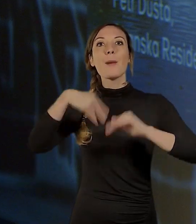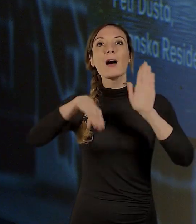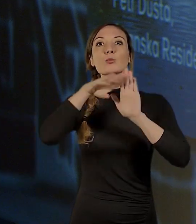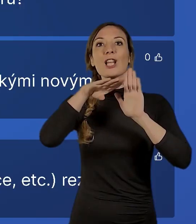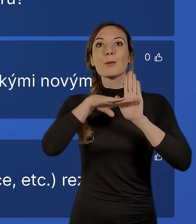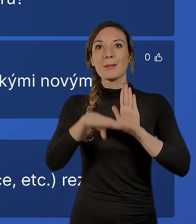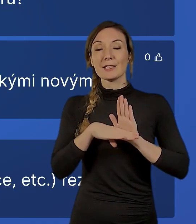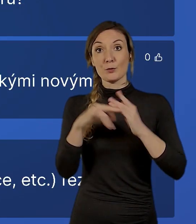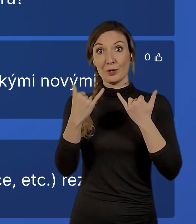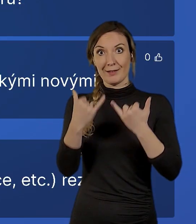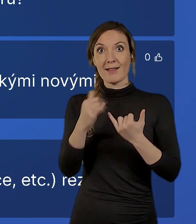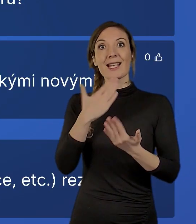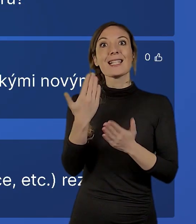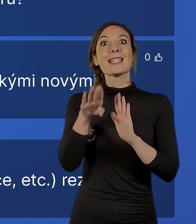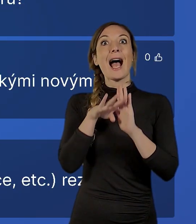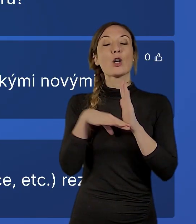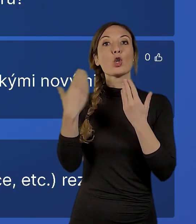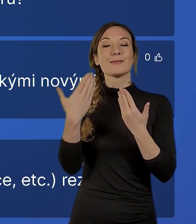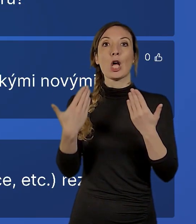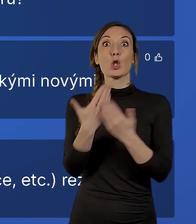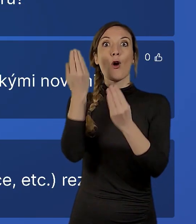it has already affected this project in any way.